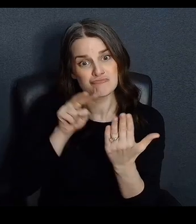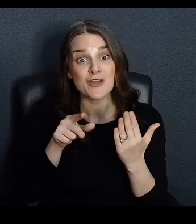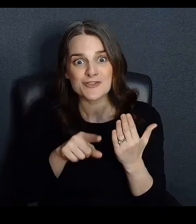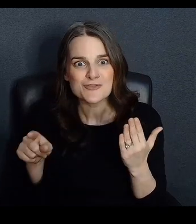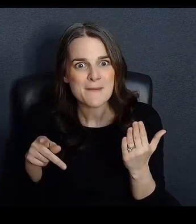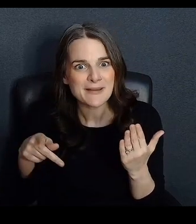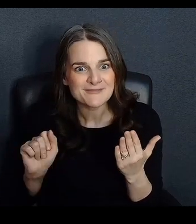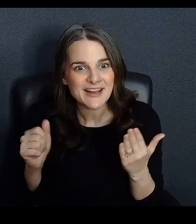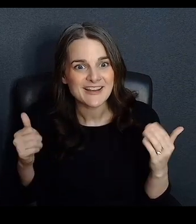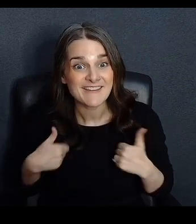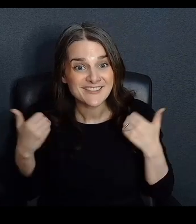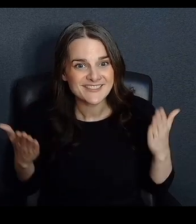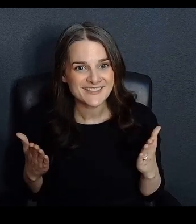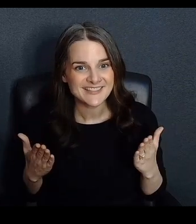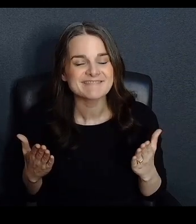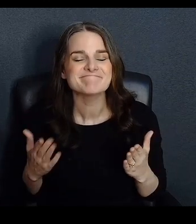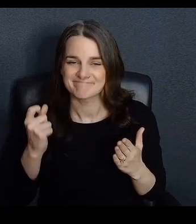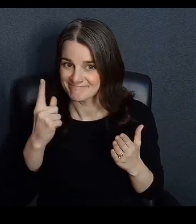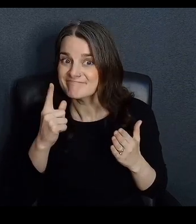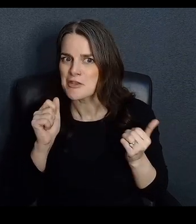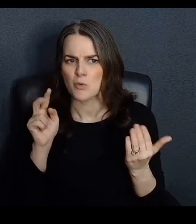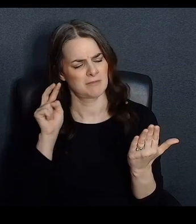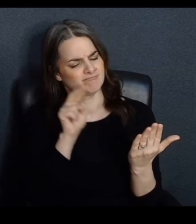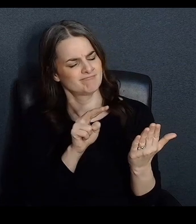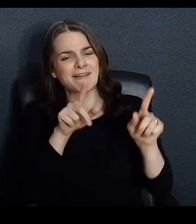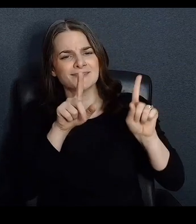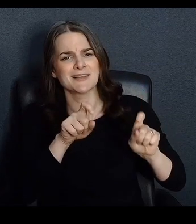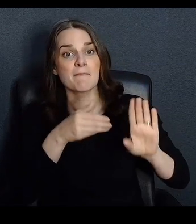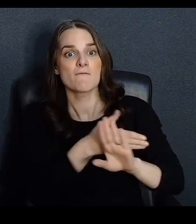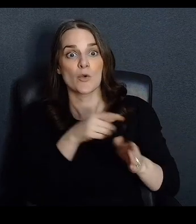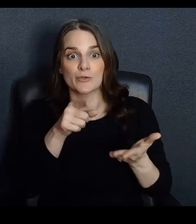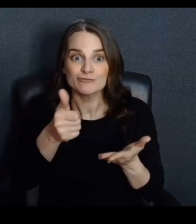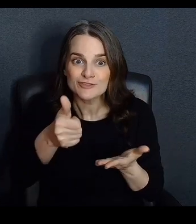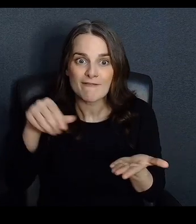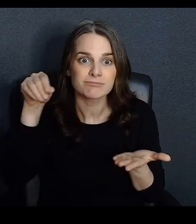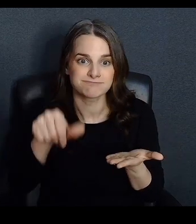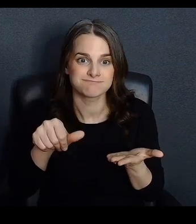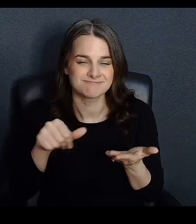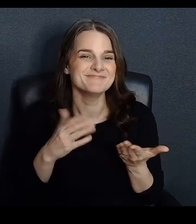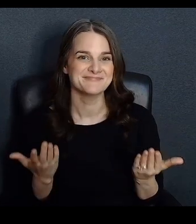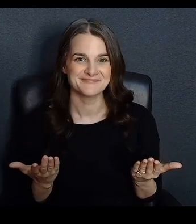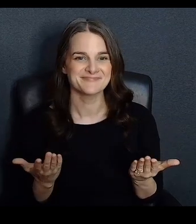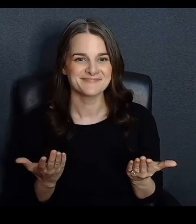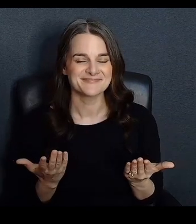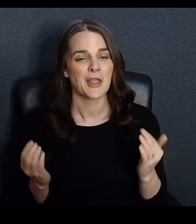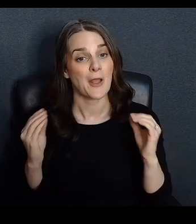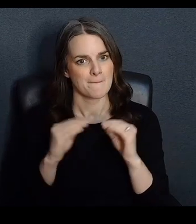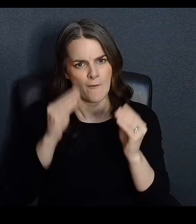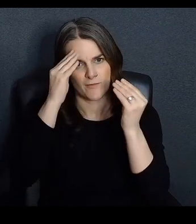can be a great opportunity to see if it's a good fit for you before you spend your own money on it. And I'll give you some more information